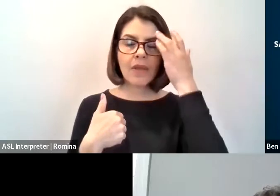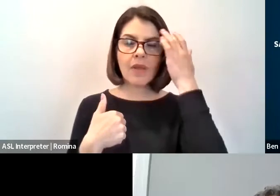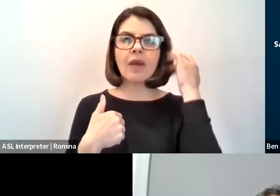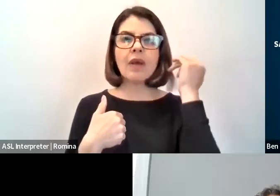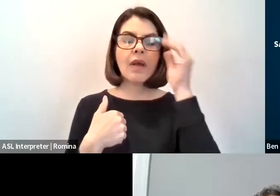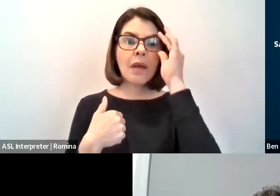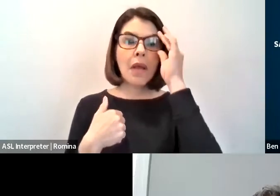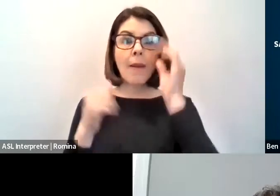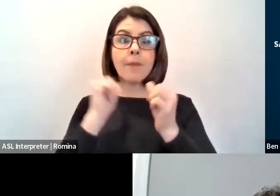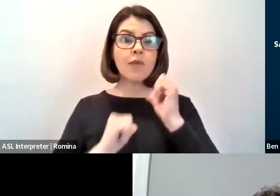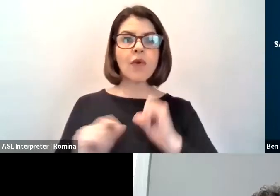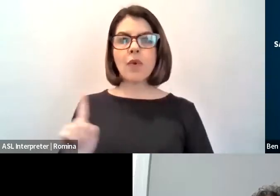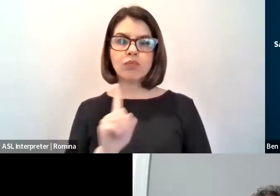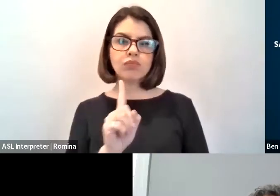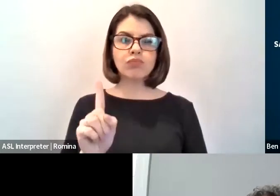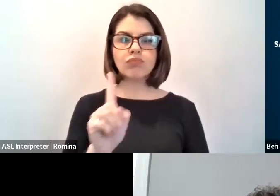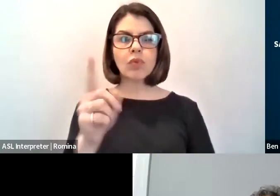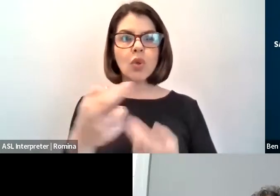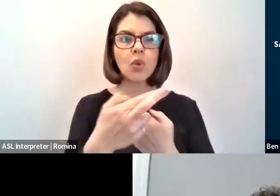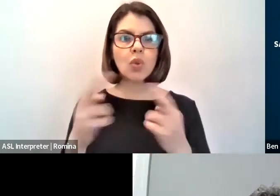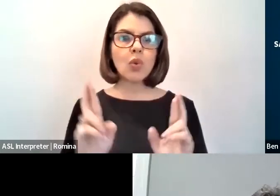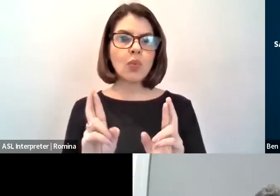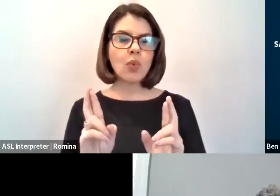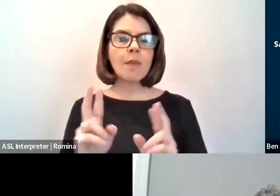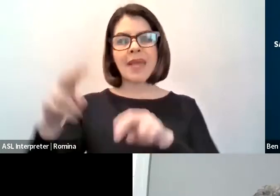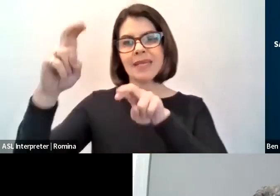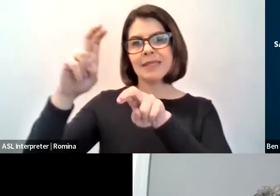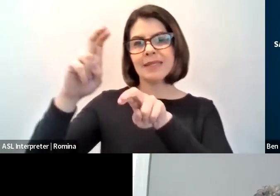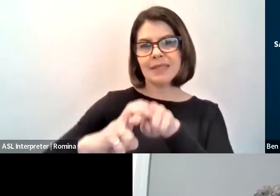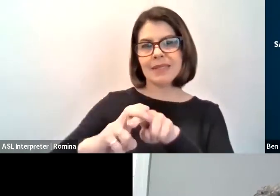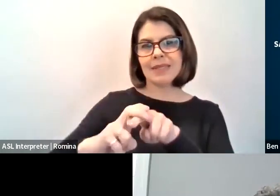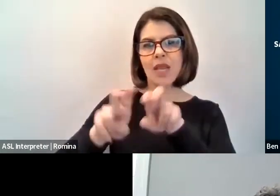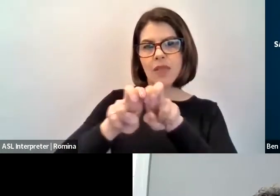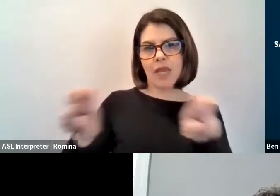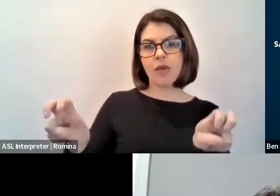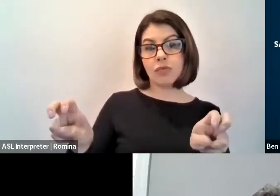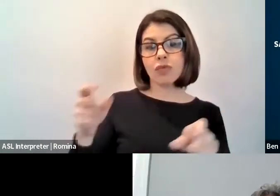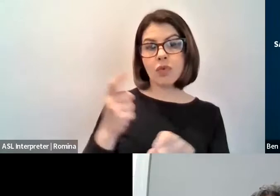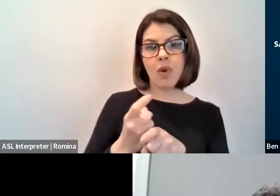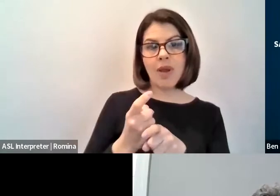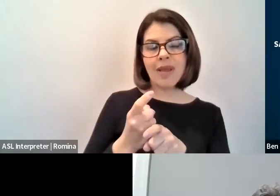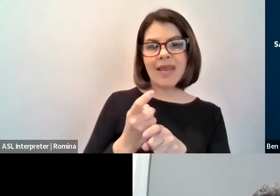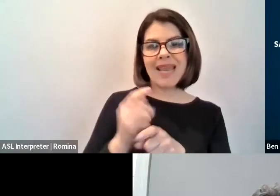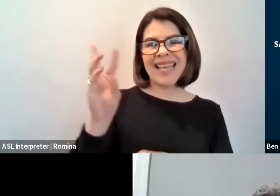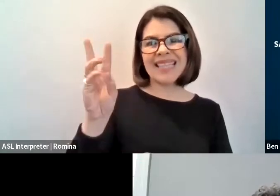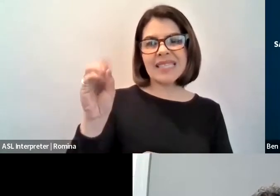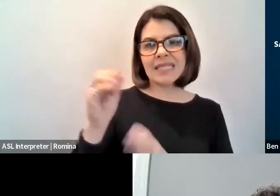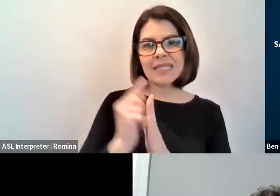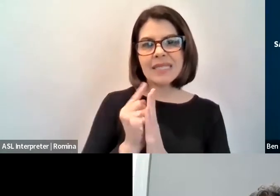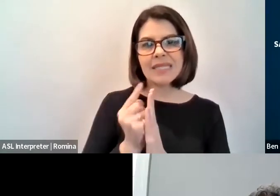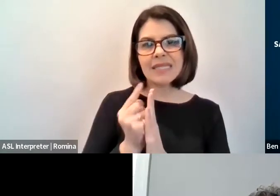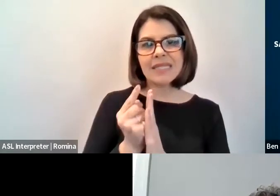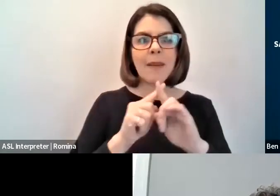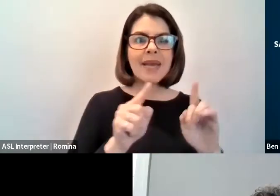a performer walking into the room, crossing the room and sitting down at the couch in the 60-second, but in the 30,